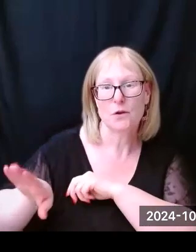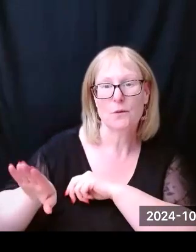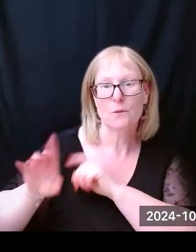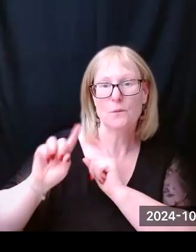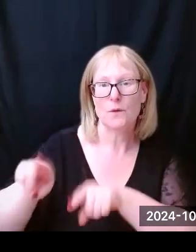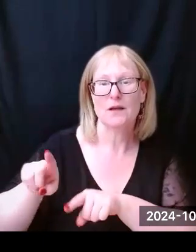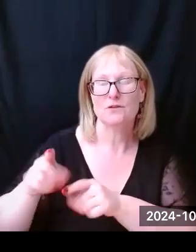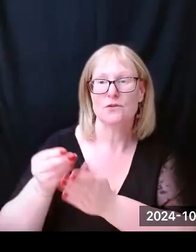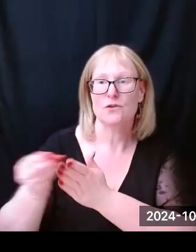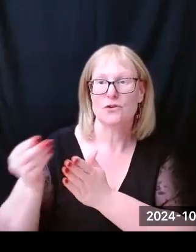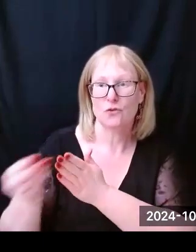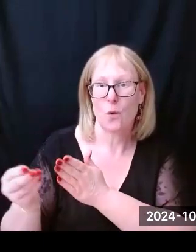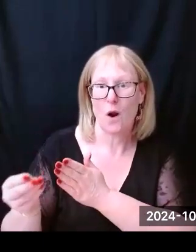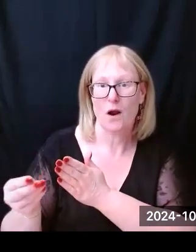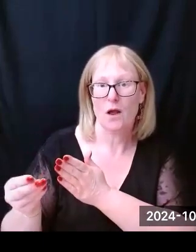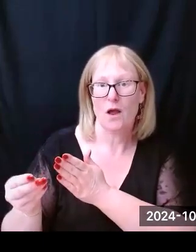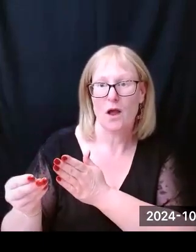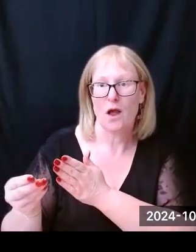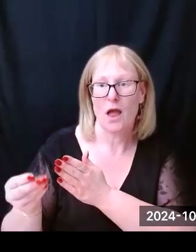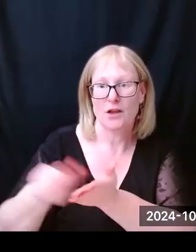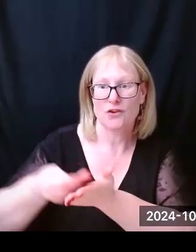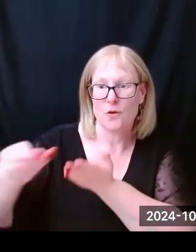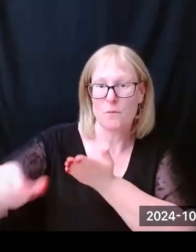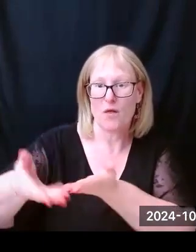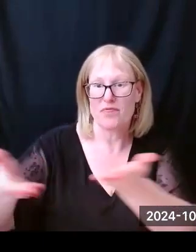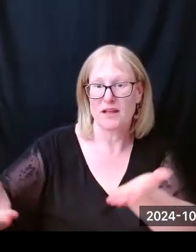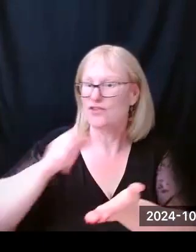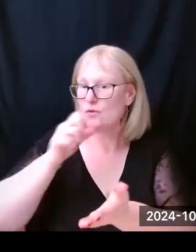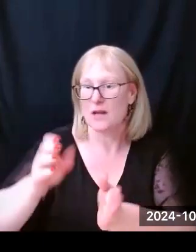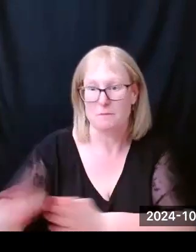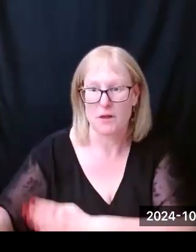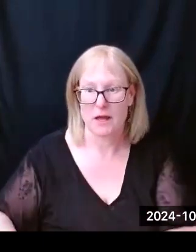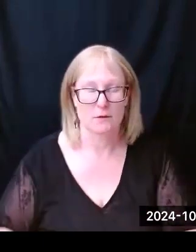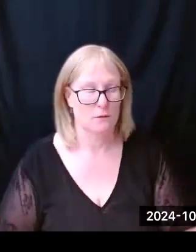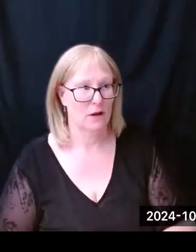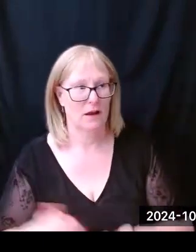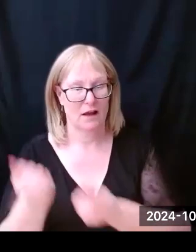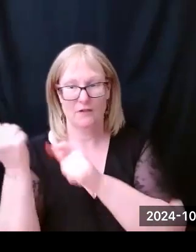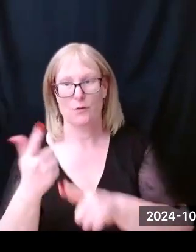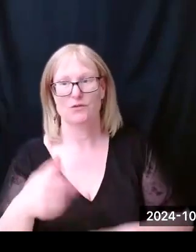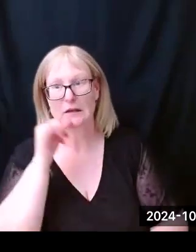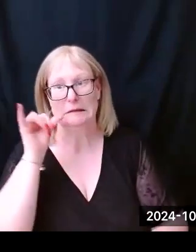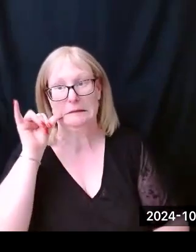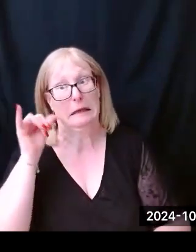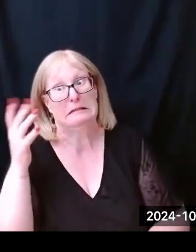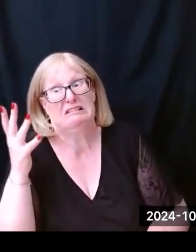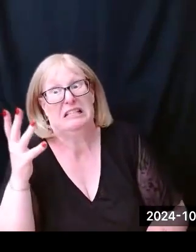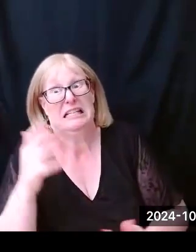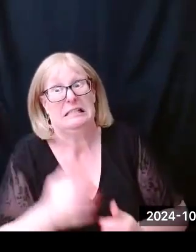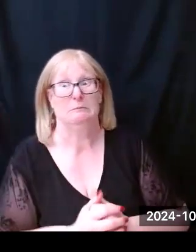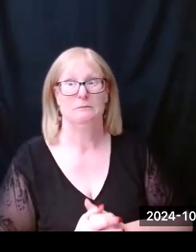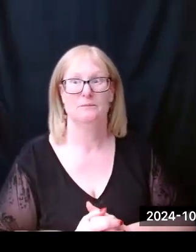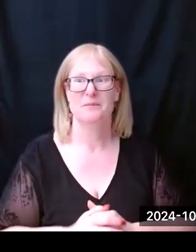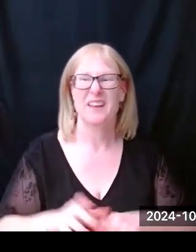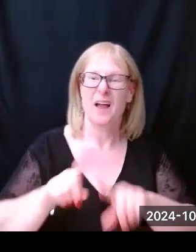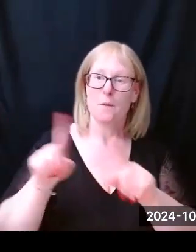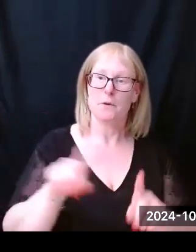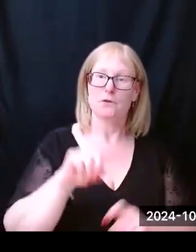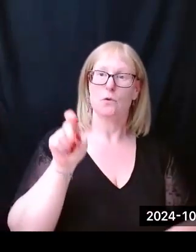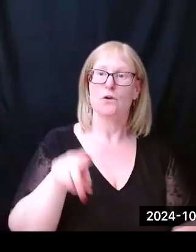leaving with stuff that you didn't plan on buying? And everybody's like, yesterday, right? So the question here is who controls the wallet?